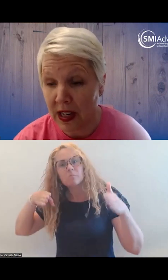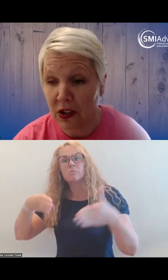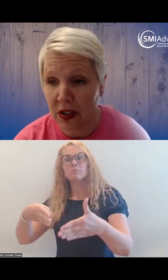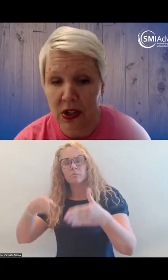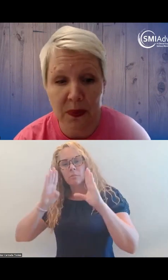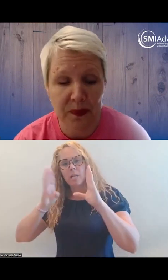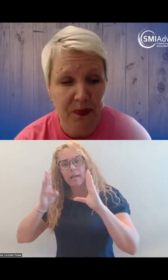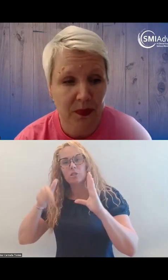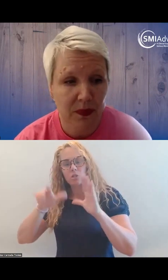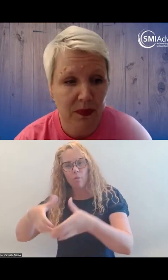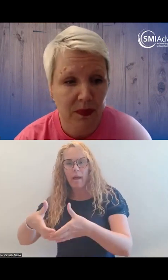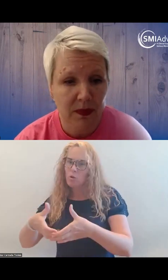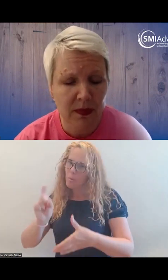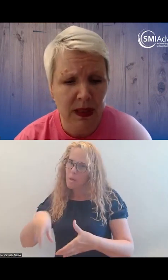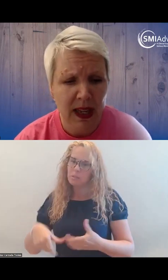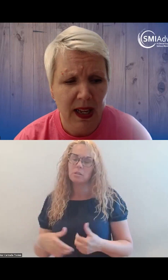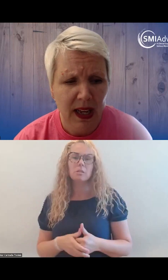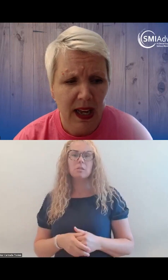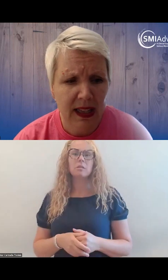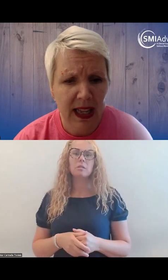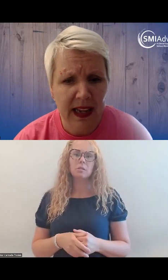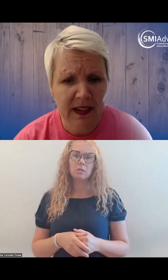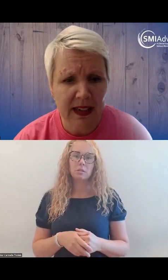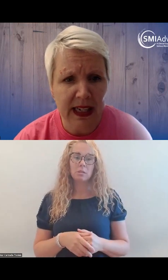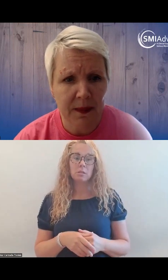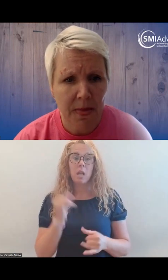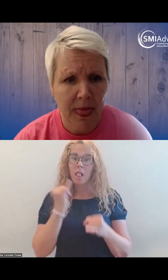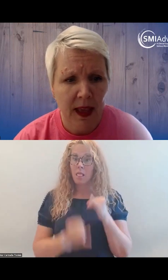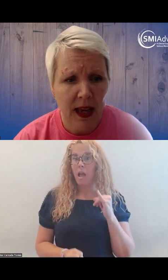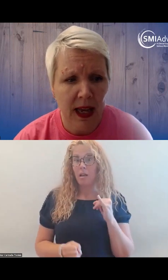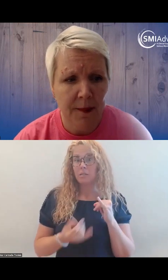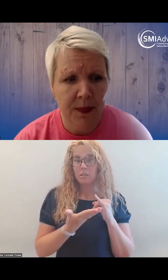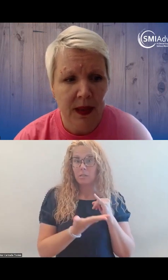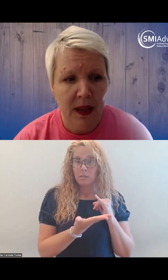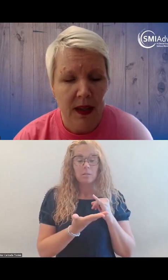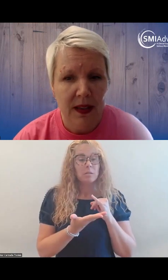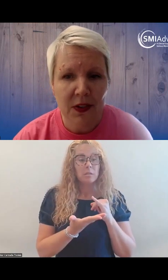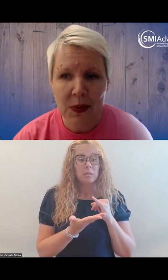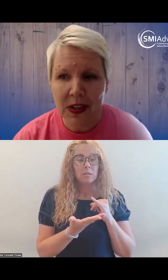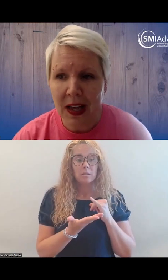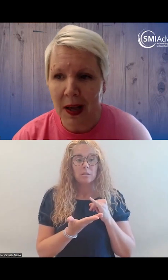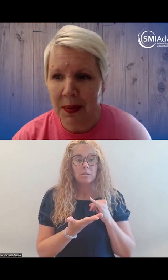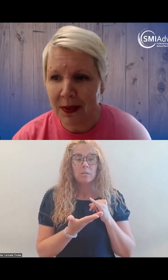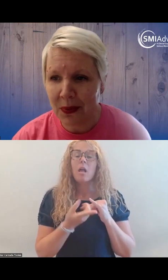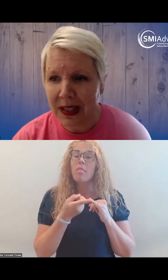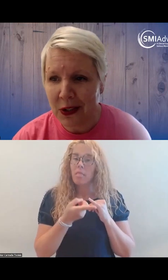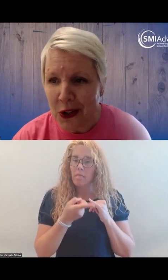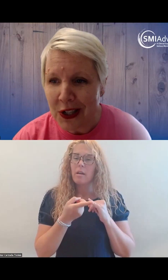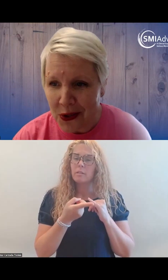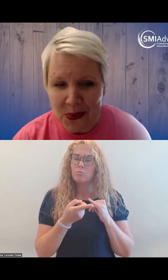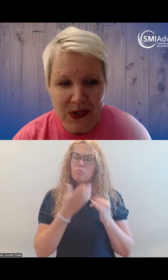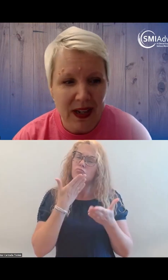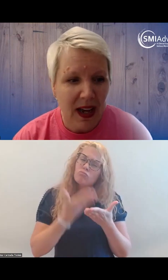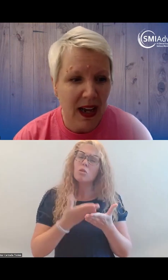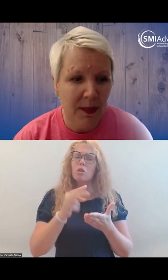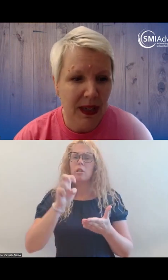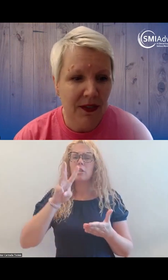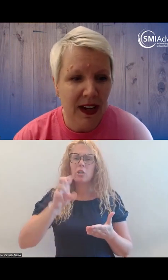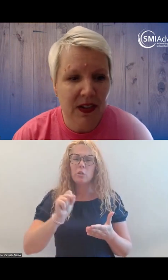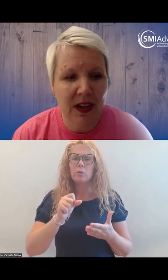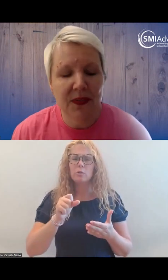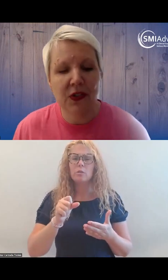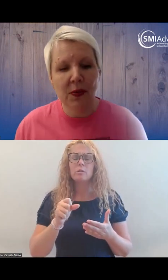ATTENTION TO. LASTLY, THIS WAS A THE BIT OF REALLY GOOD NEWS IN FACE OF STUDENT